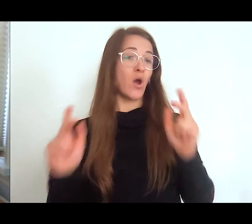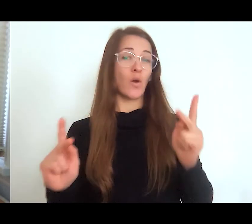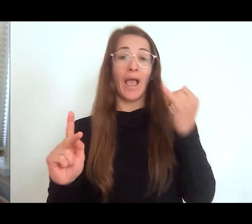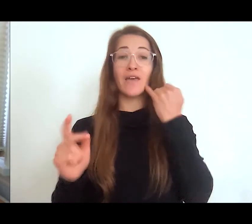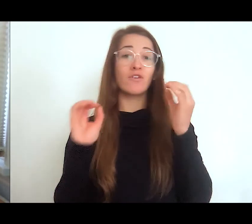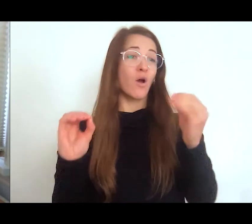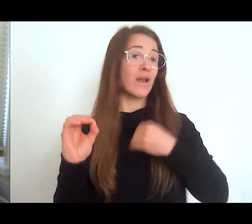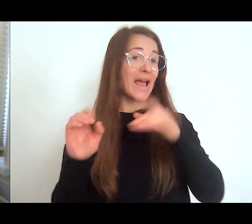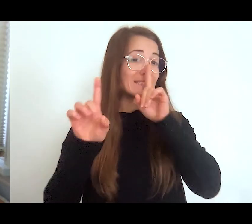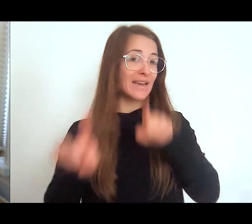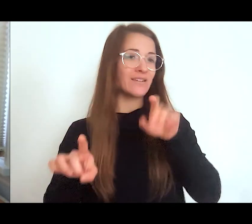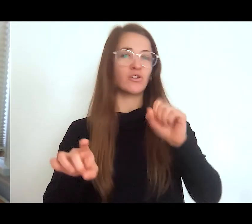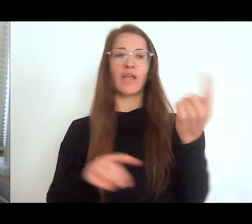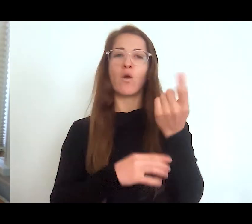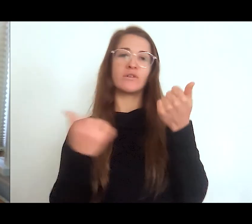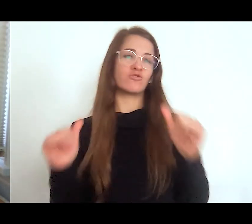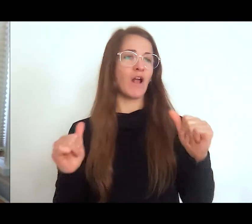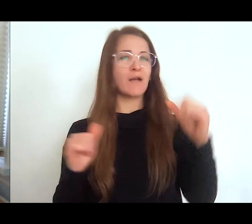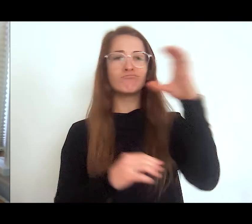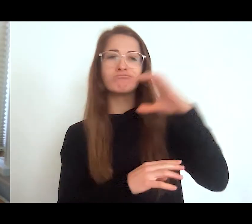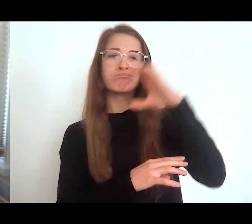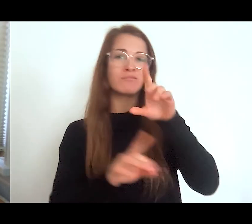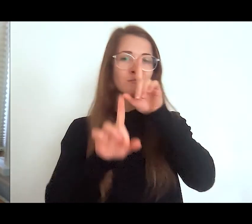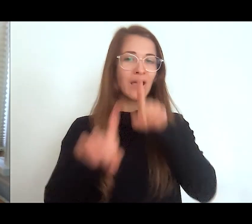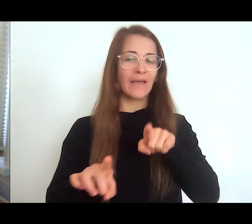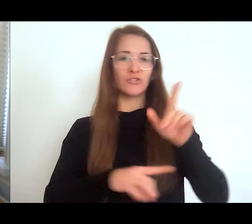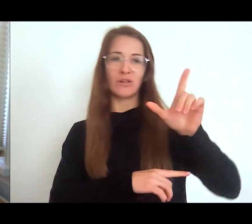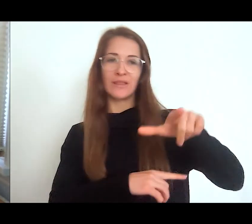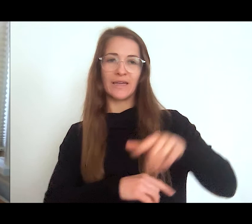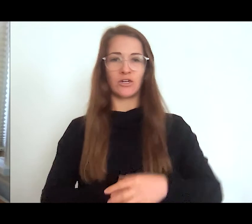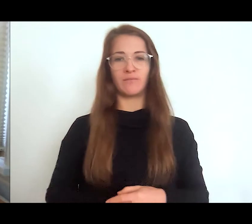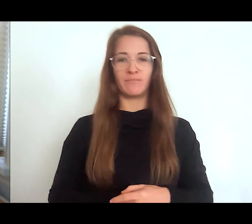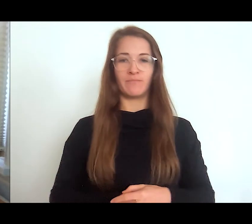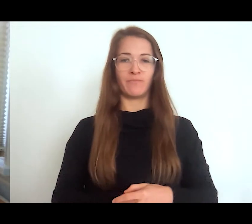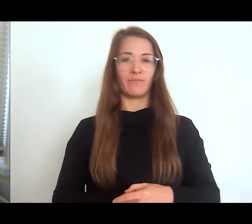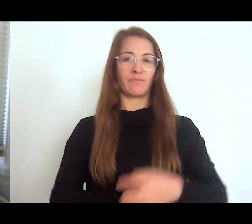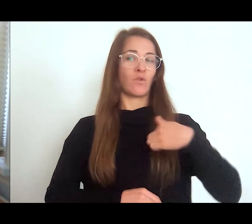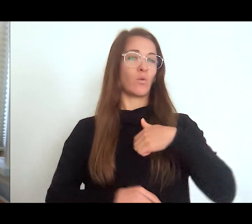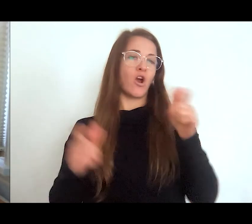THE PANEL NOW. IT IS OKAY IF NO ONE HAS THE ANSWER. WE CAN TRY TO FIND THE ANSWER FOR SOMEONE.